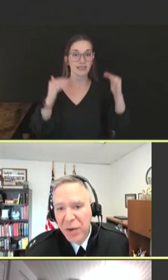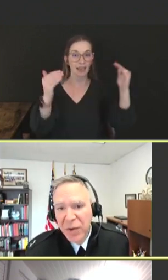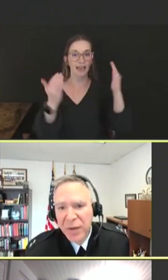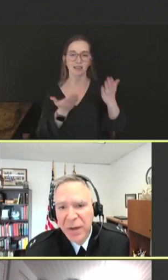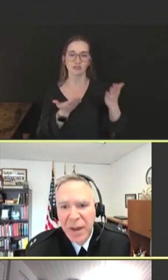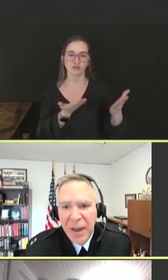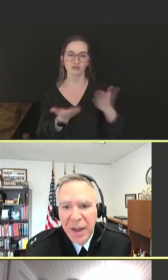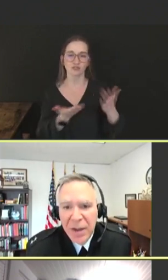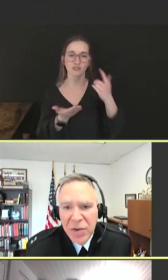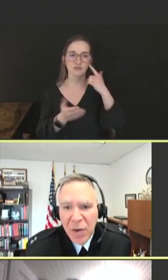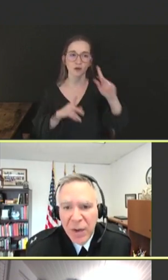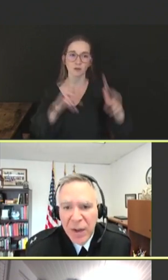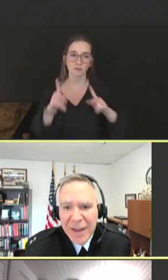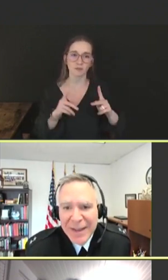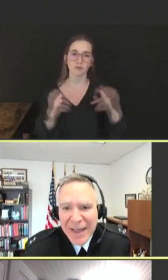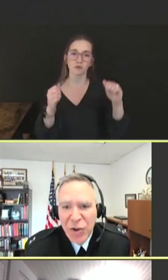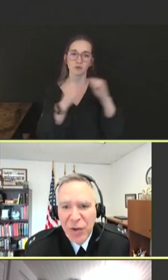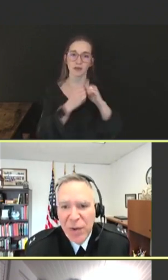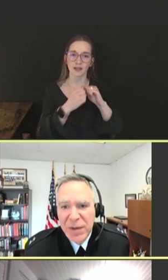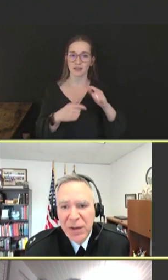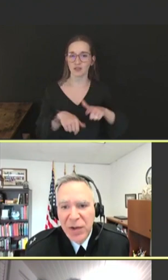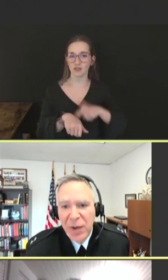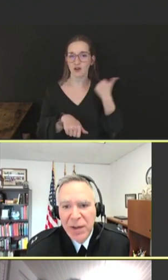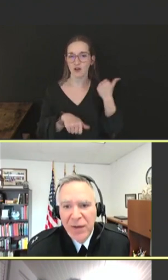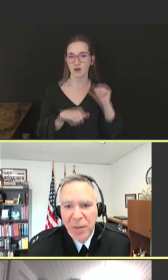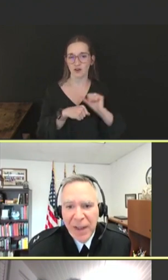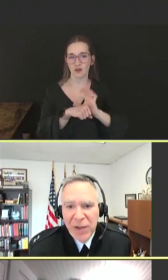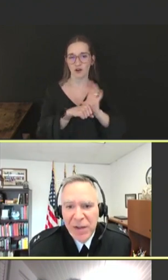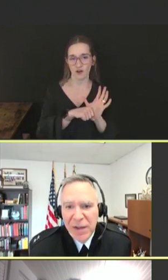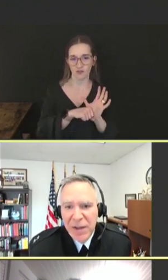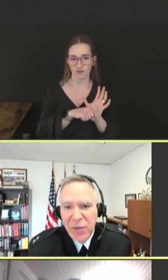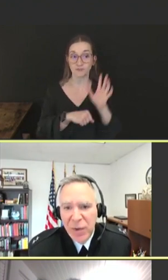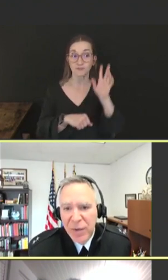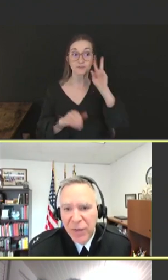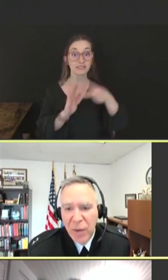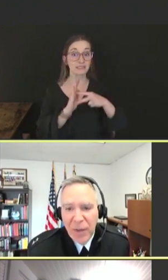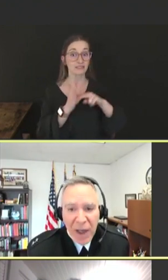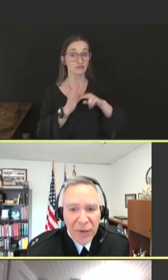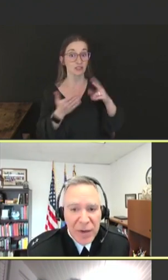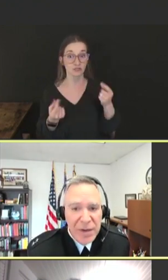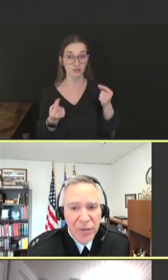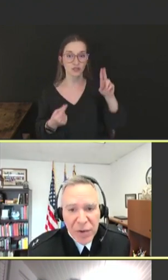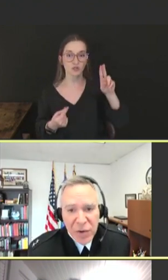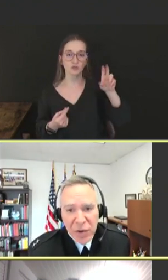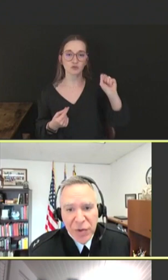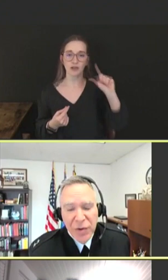COVID. So the intention was that U.S. government agencies would inform Congress and researchers,